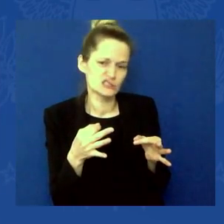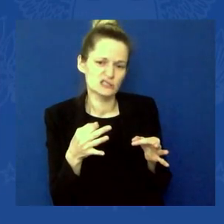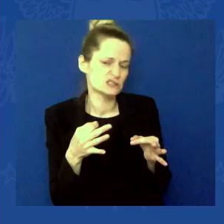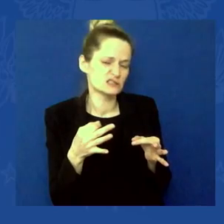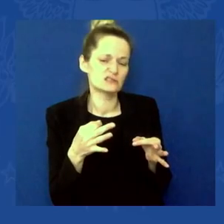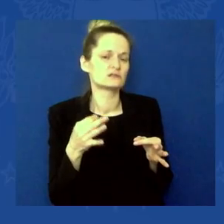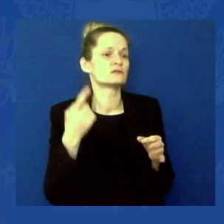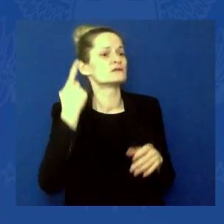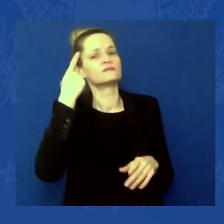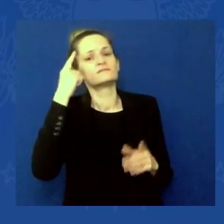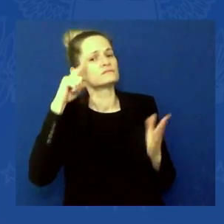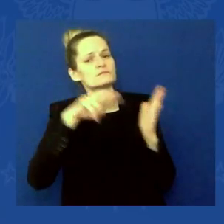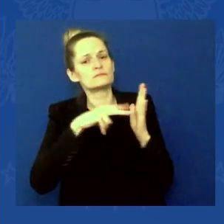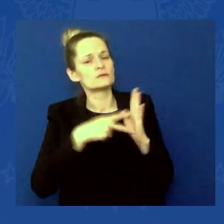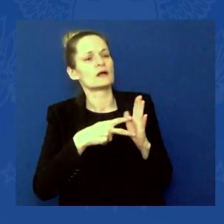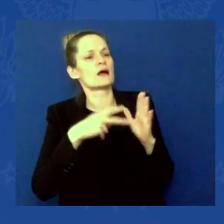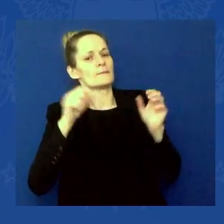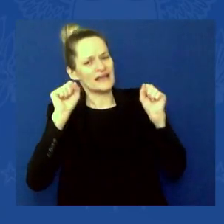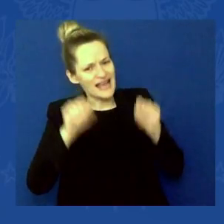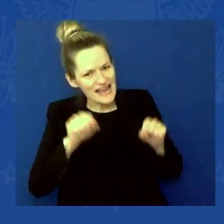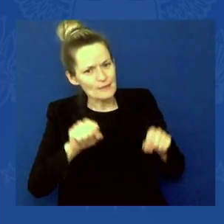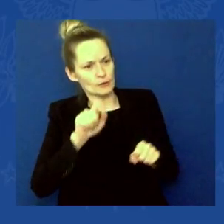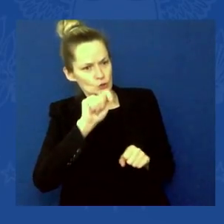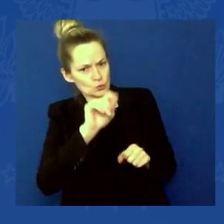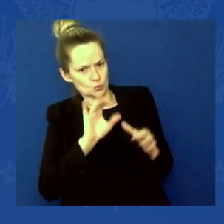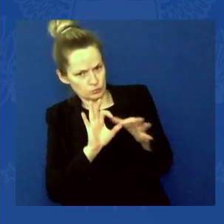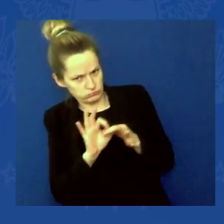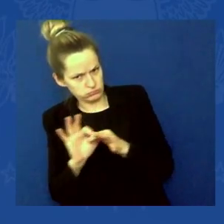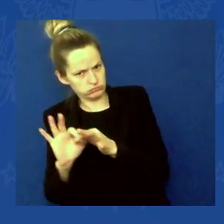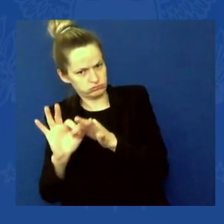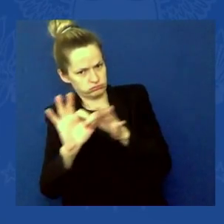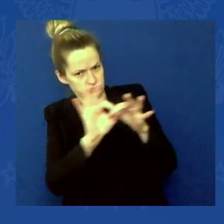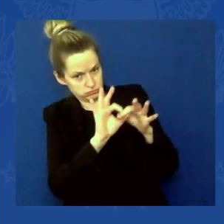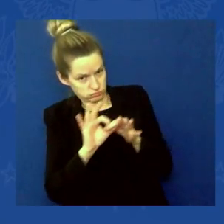and provide for the wellbeing of the people of Afghanistan,